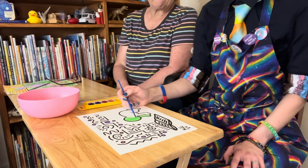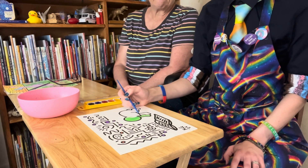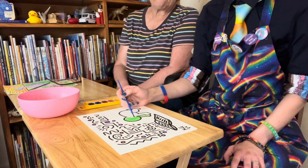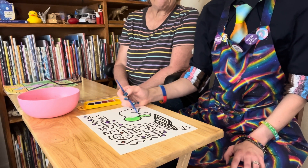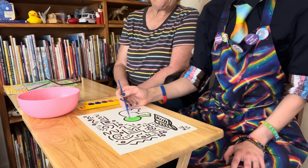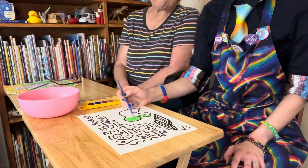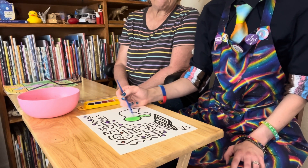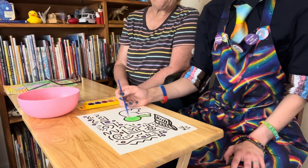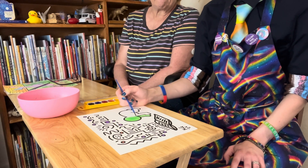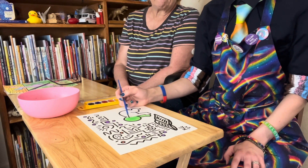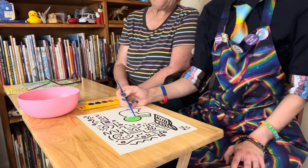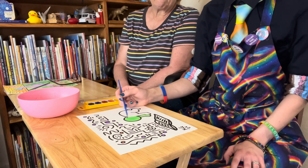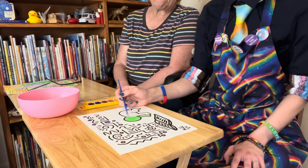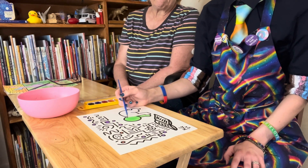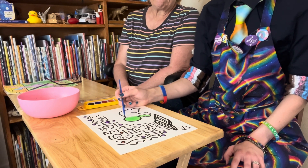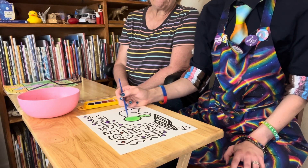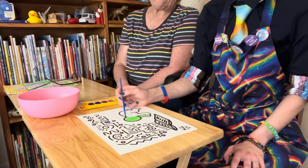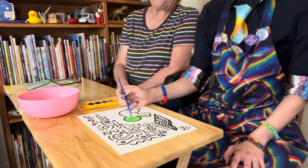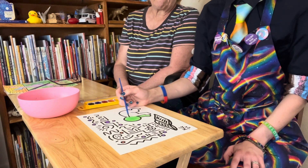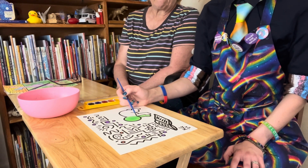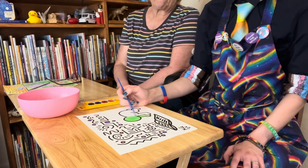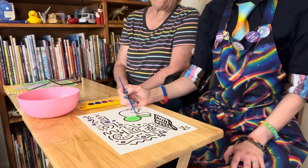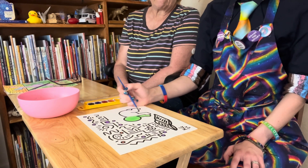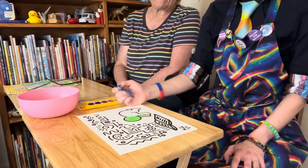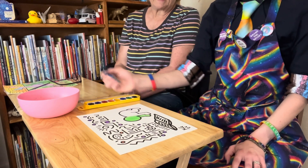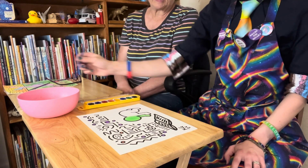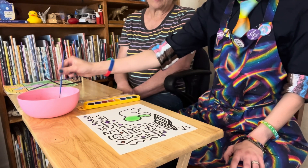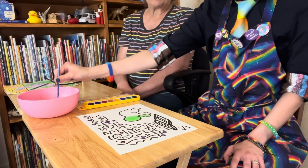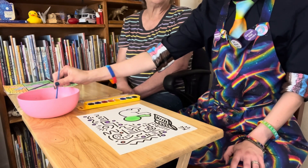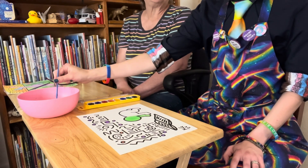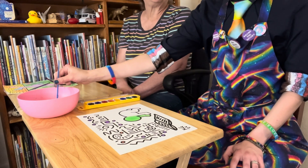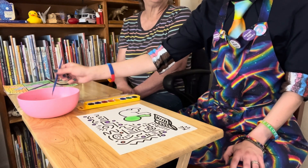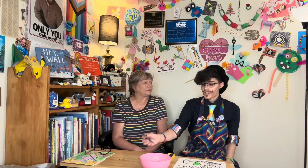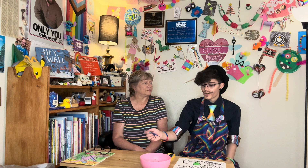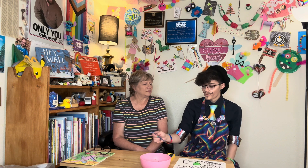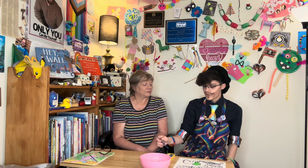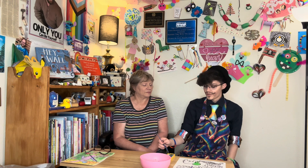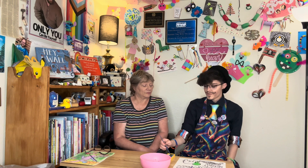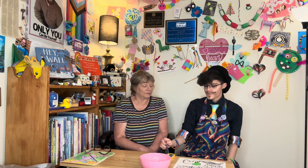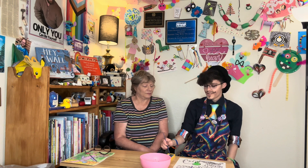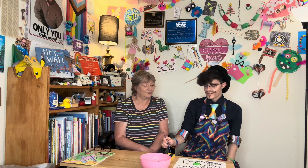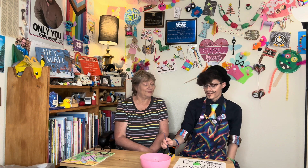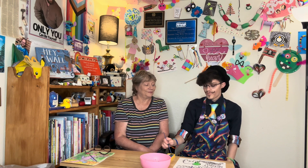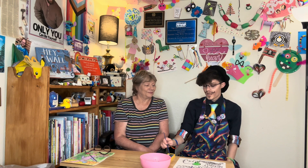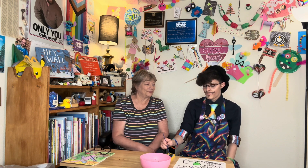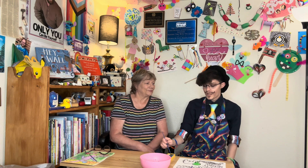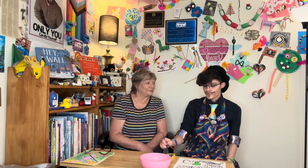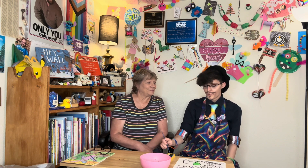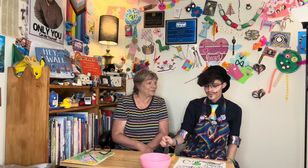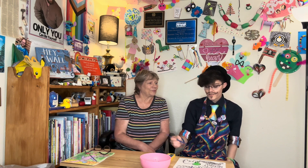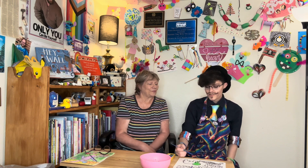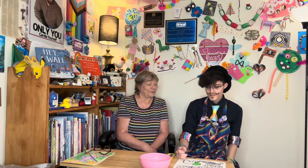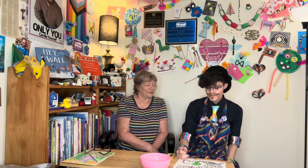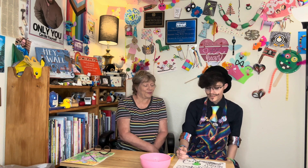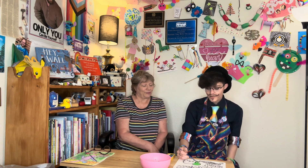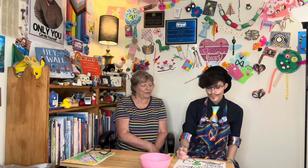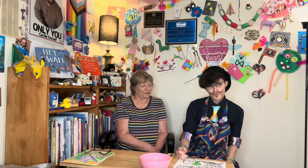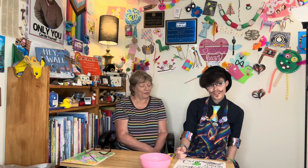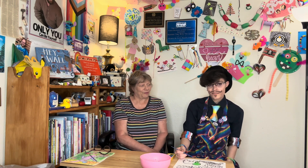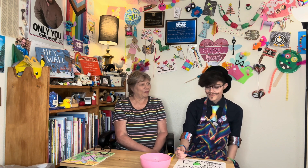that we, one of the books that we read today was Drawing on Walls by Matthew Burgess.